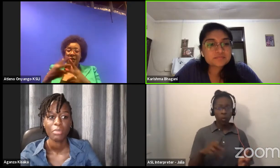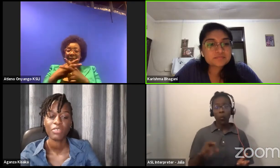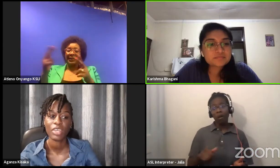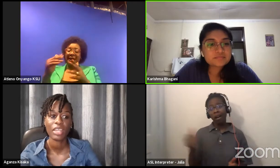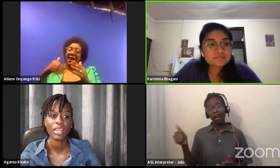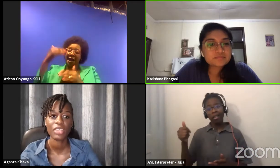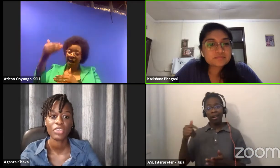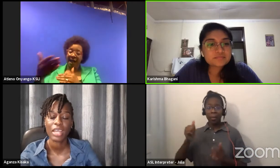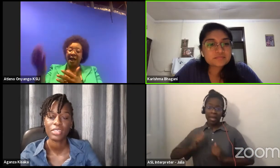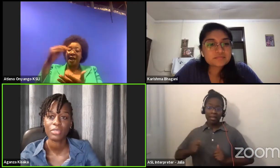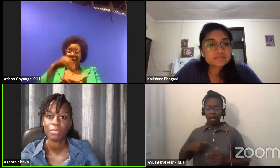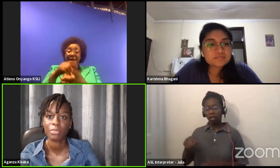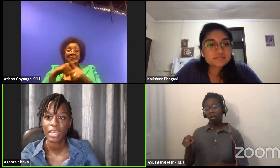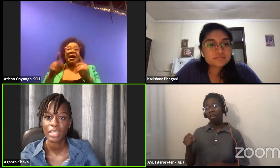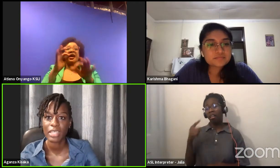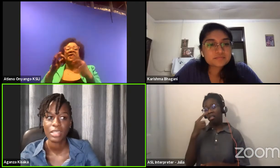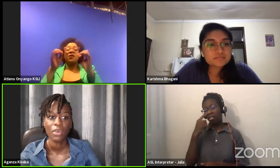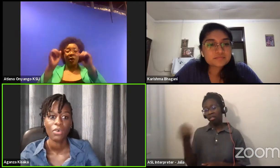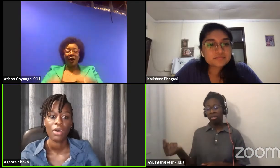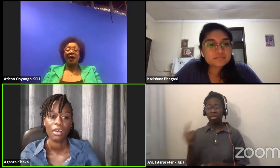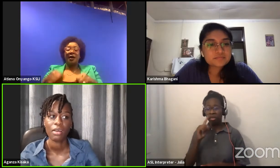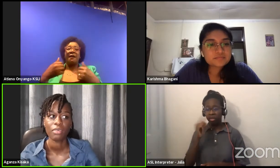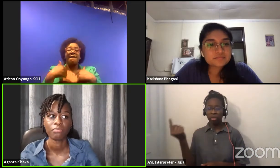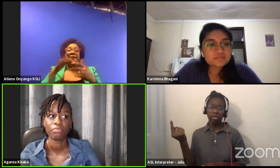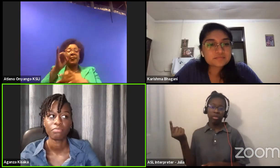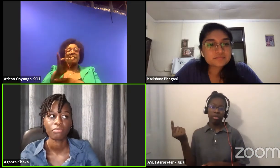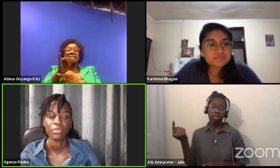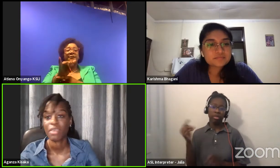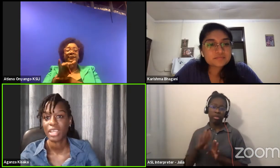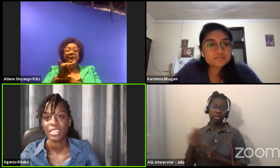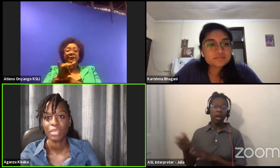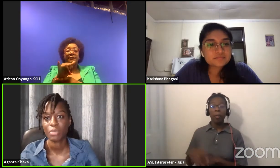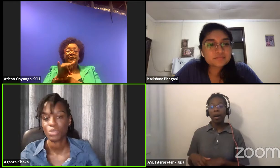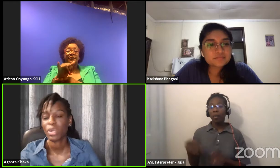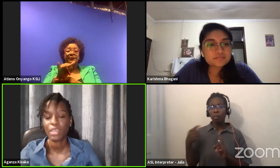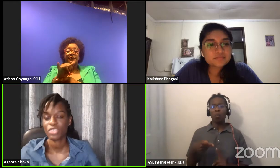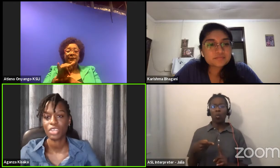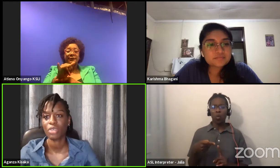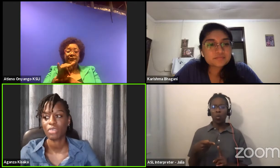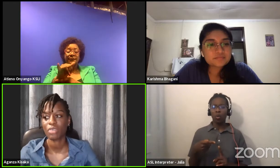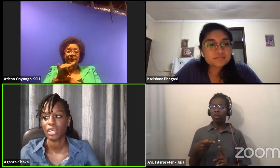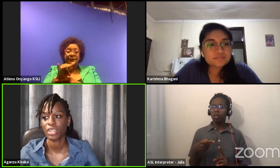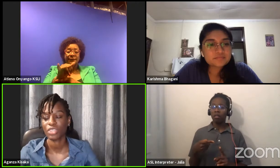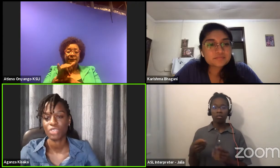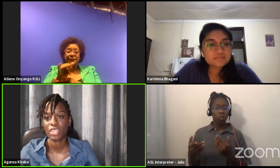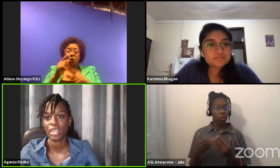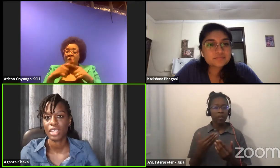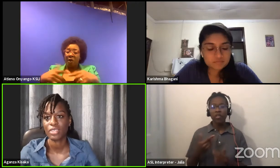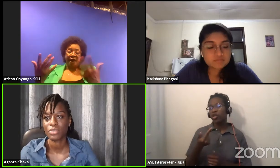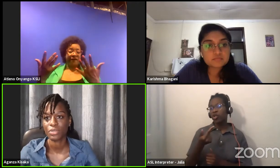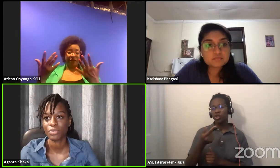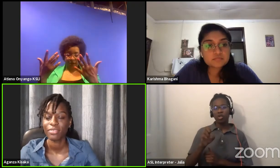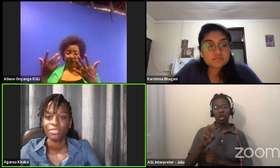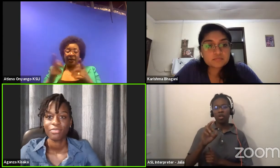But if you can get your hands on plays, directing books whatever genre you're trying to get into,